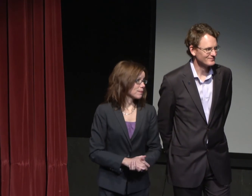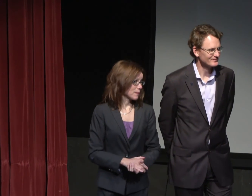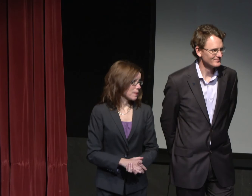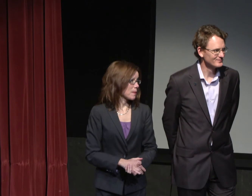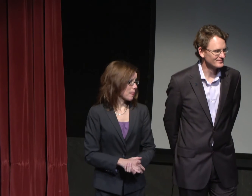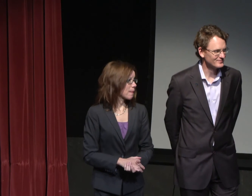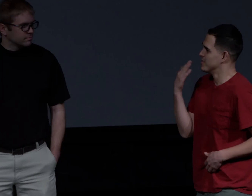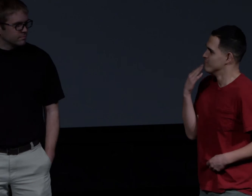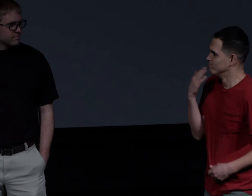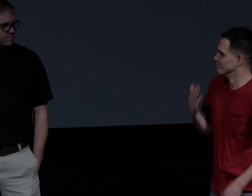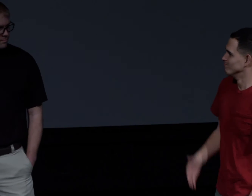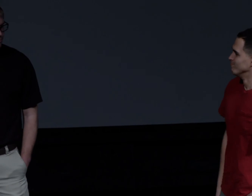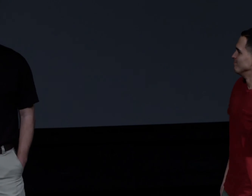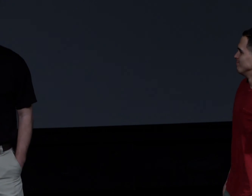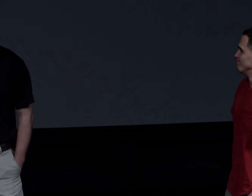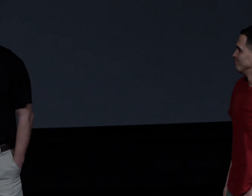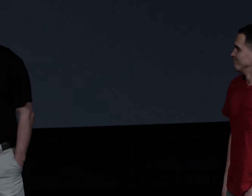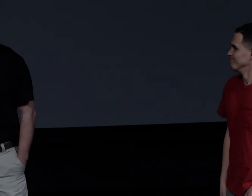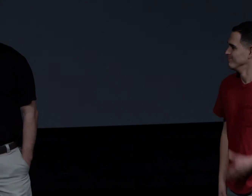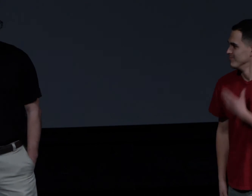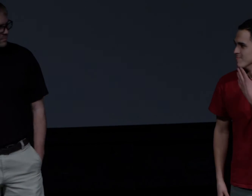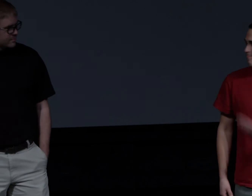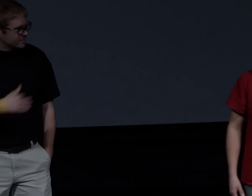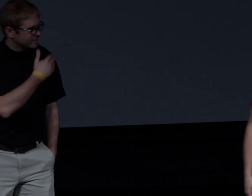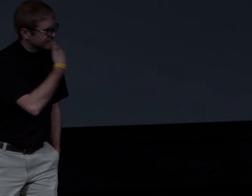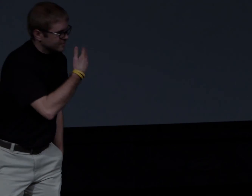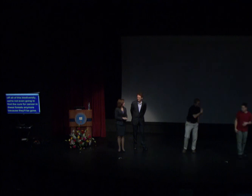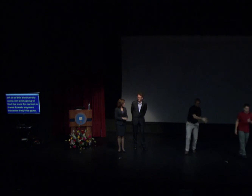Wow, that's horrid but thank you very much, thank you.